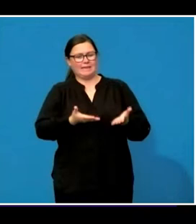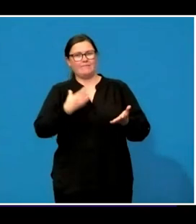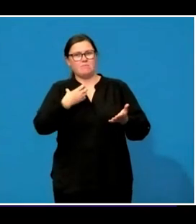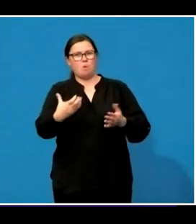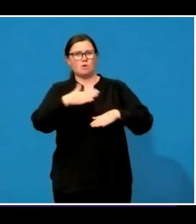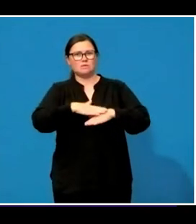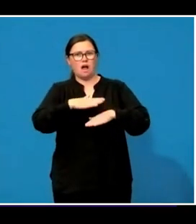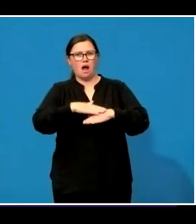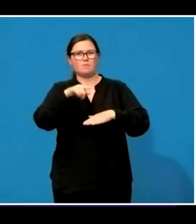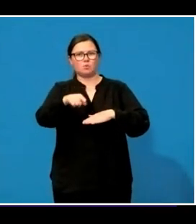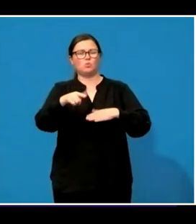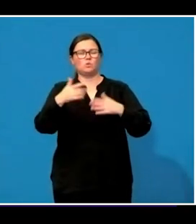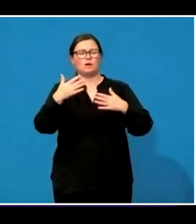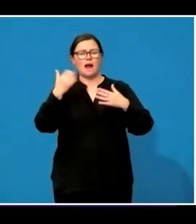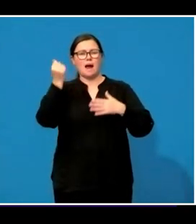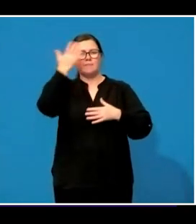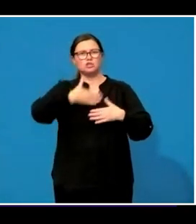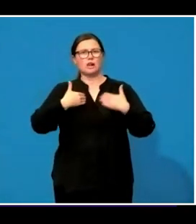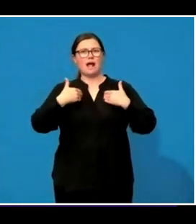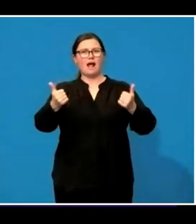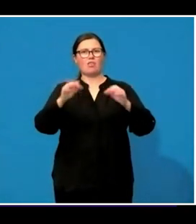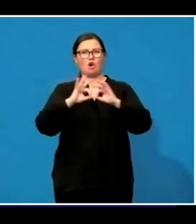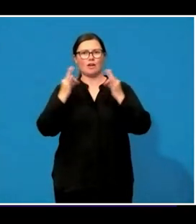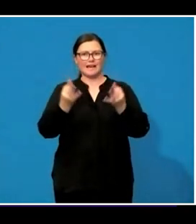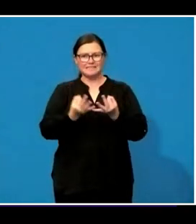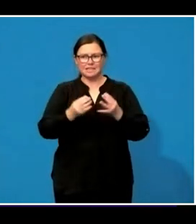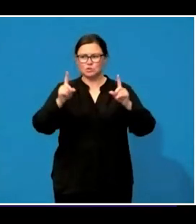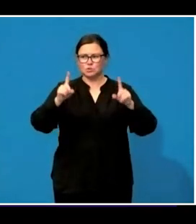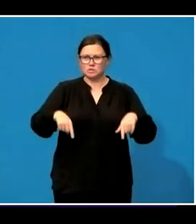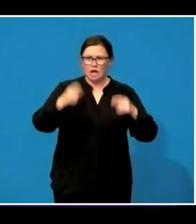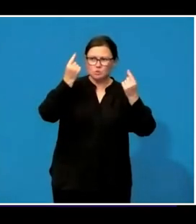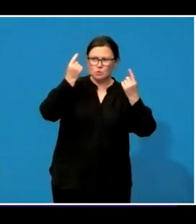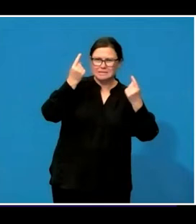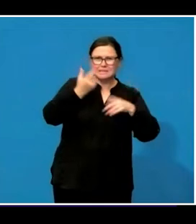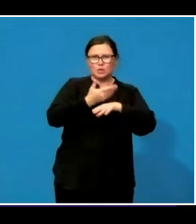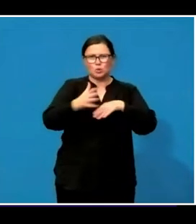Organisation to be able to adopt the new different systems, different way of being,